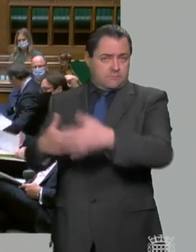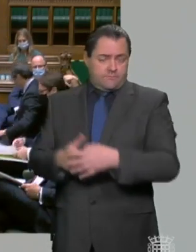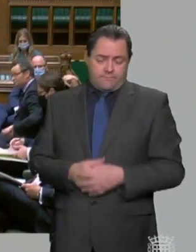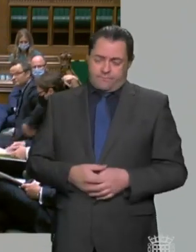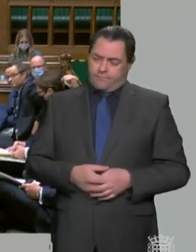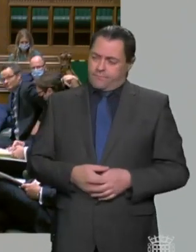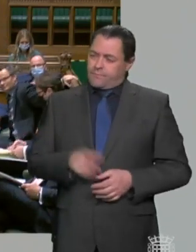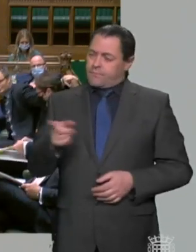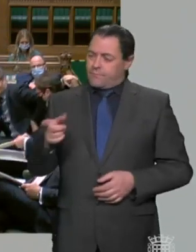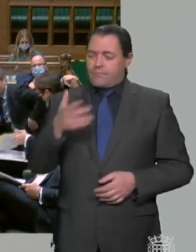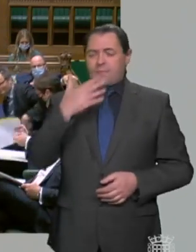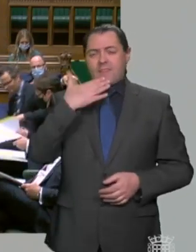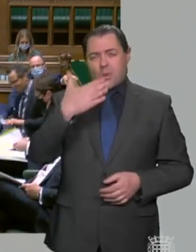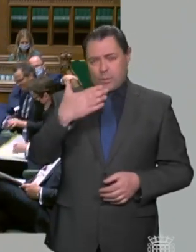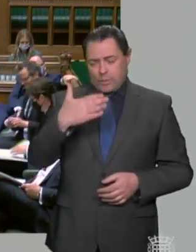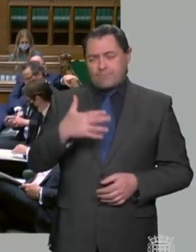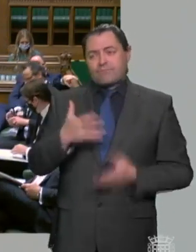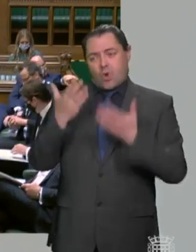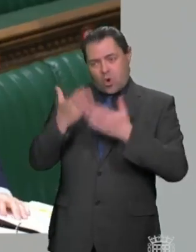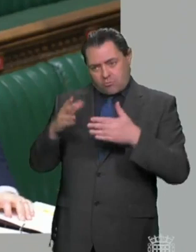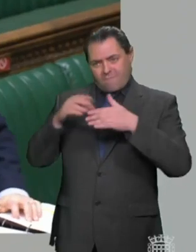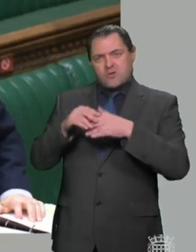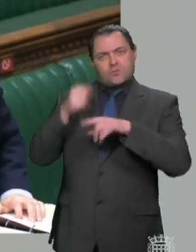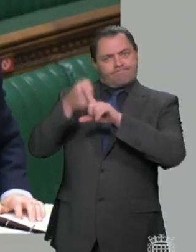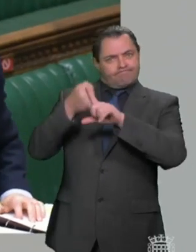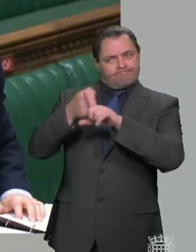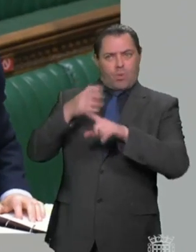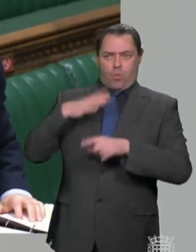I thank my hon. Friend for what he is doing to champion the fisheries industry in East